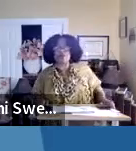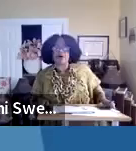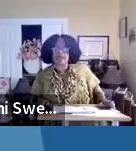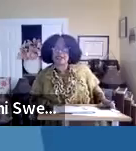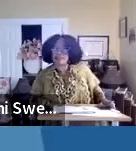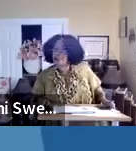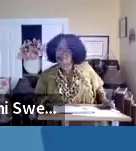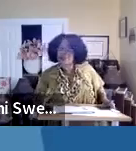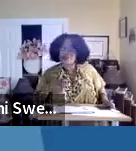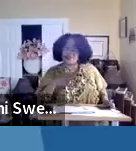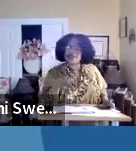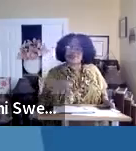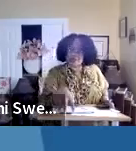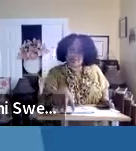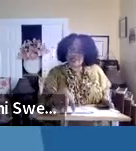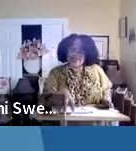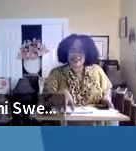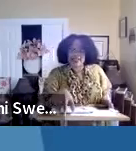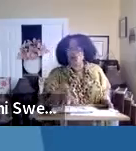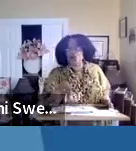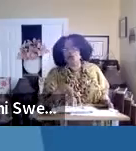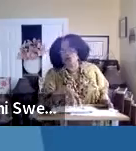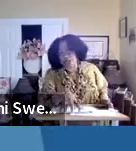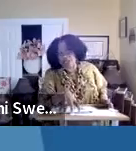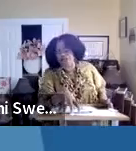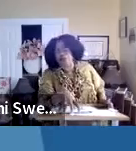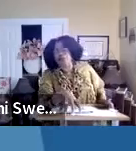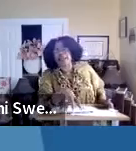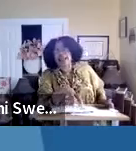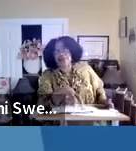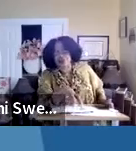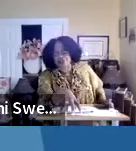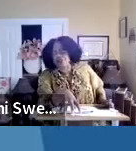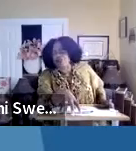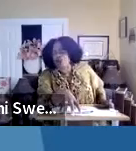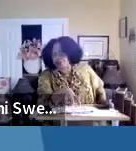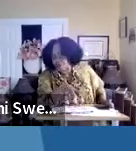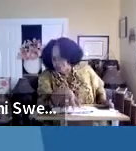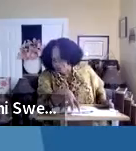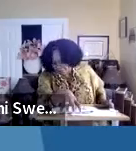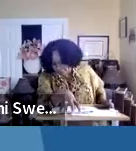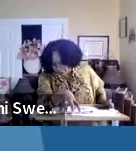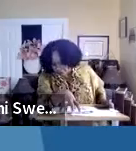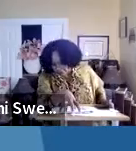workshop entitled supported decision-making, protecting rights ensuring choices and